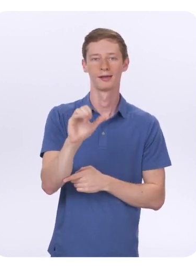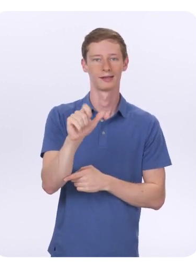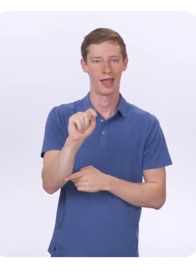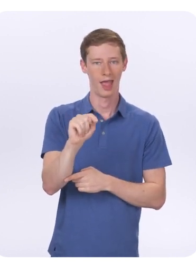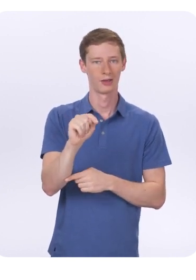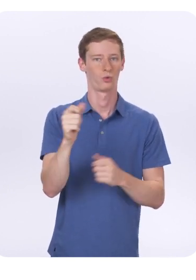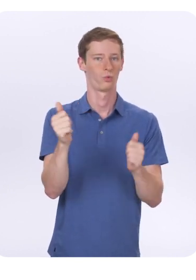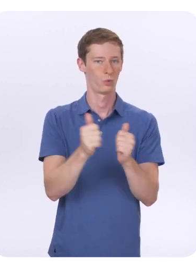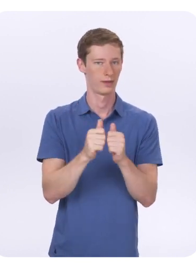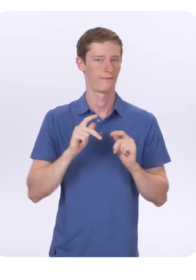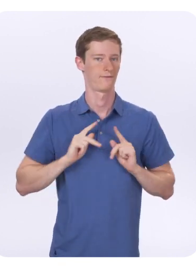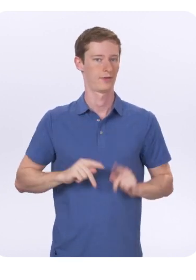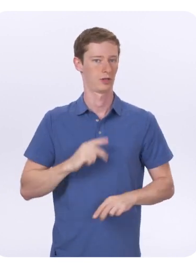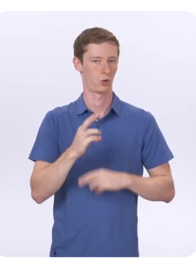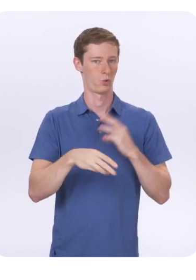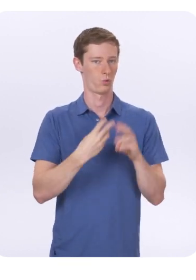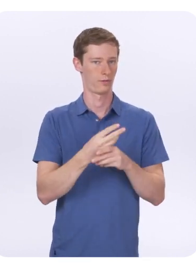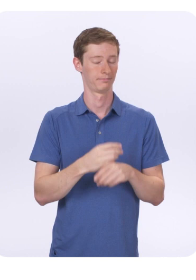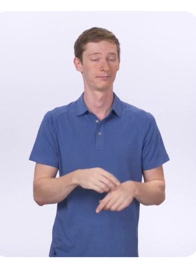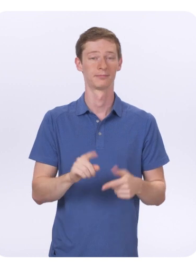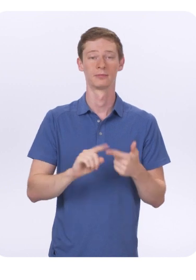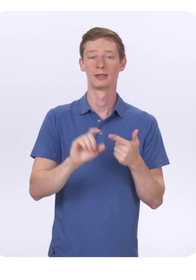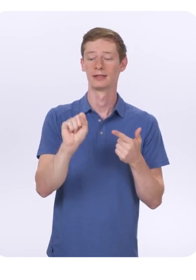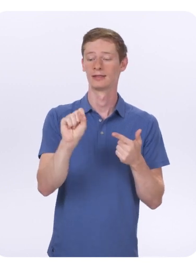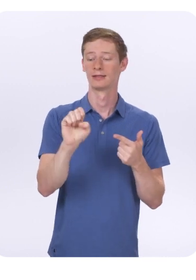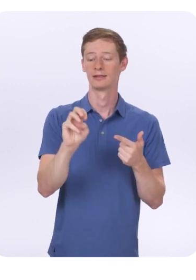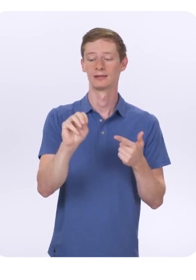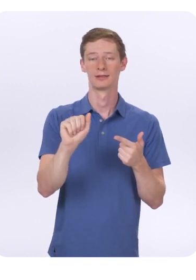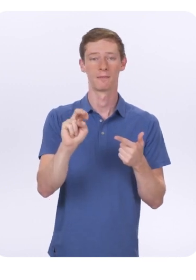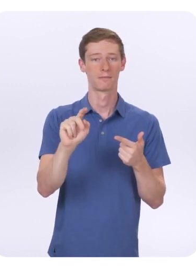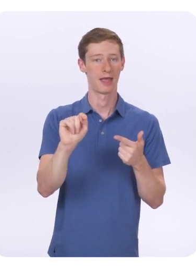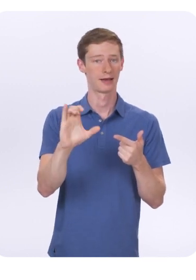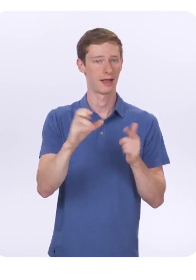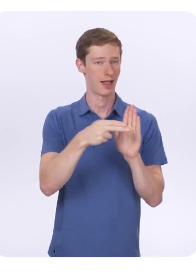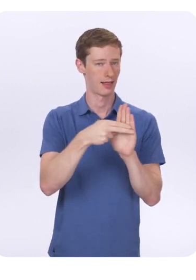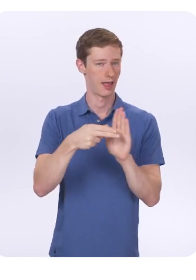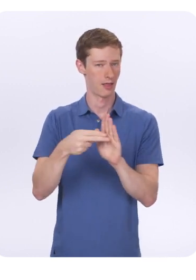WebXR semantic labels will return the type of object you are interacting with.